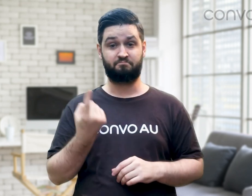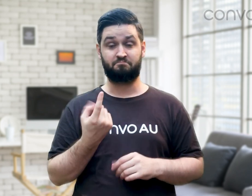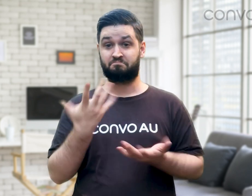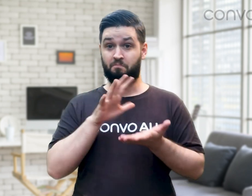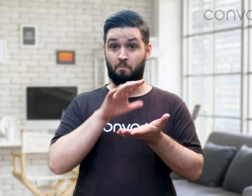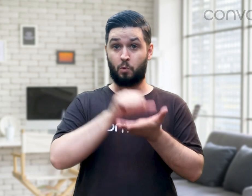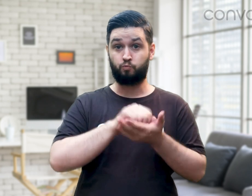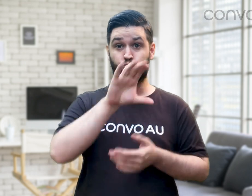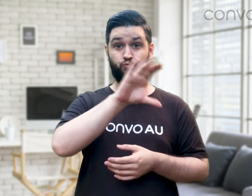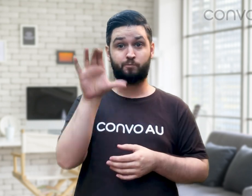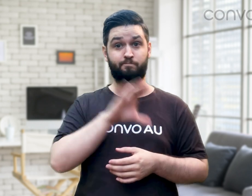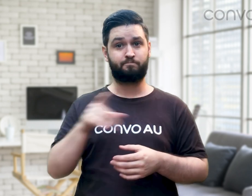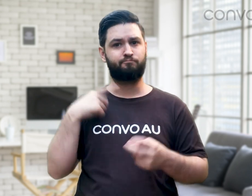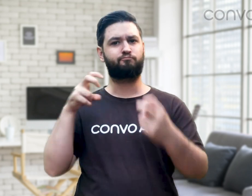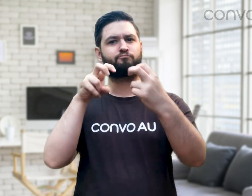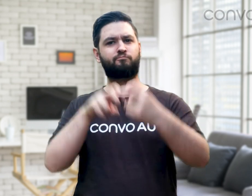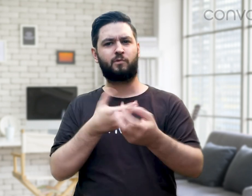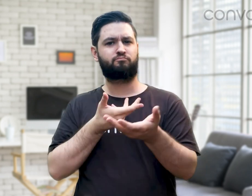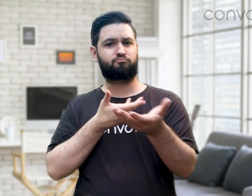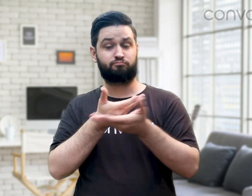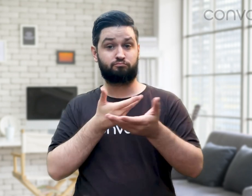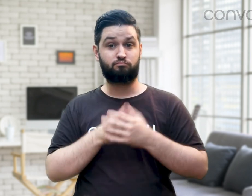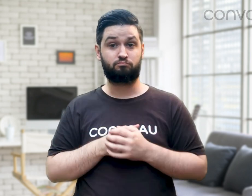schedule a Zoom meeting to have a chat,